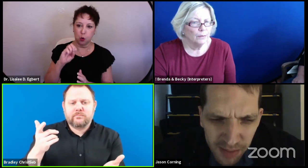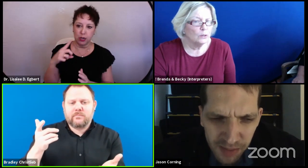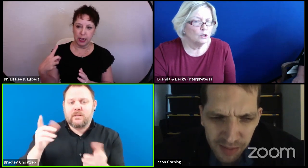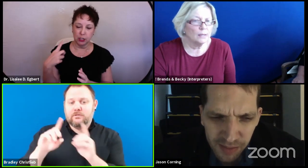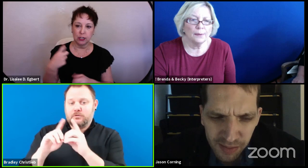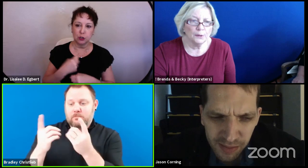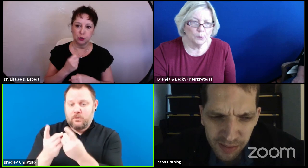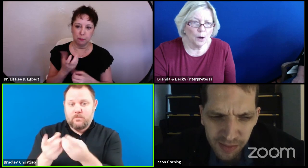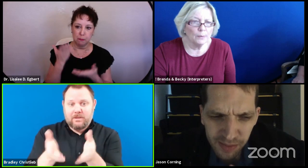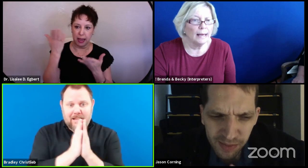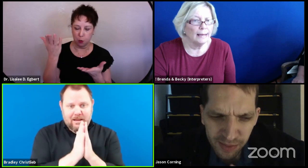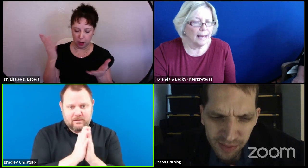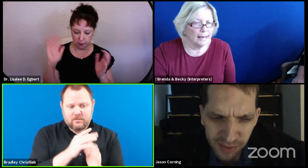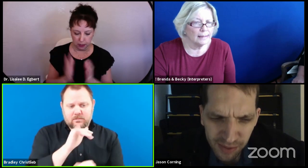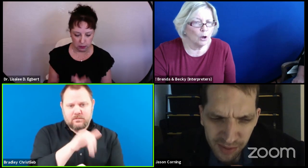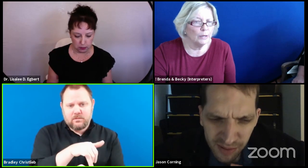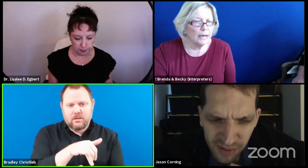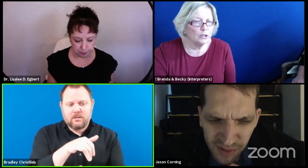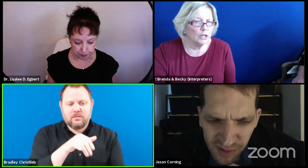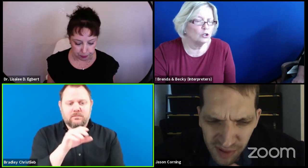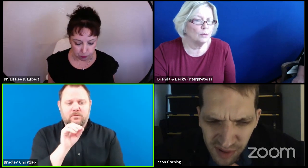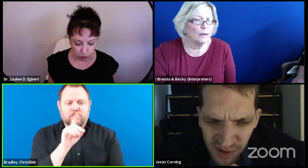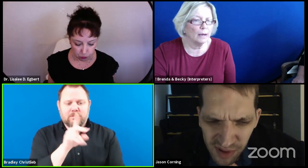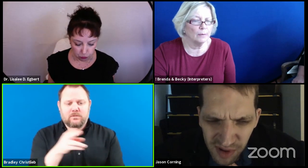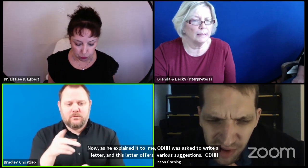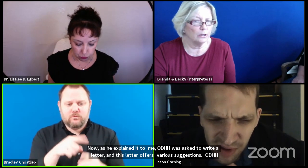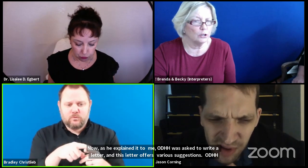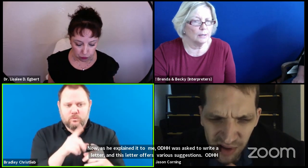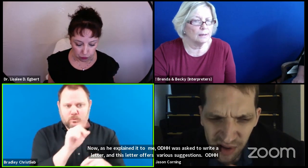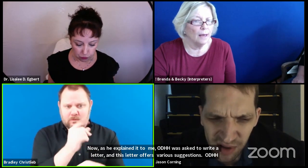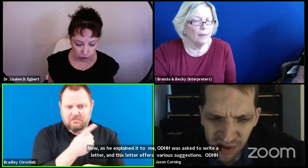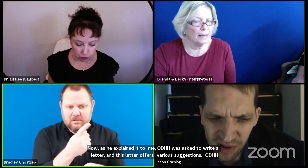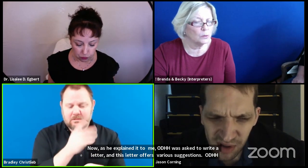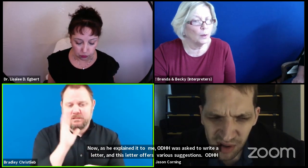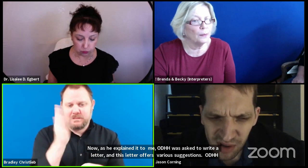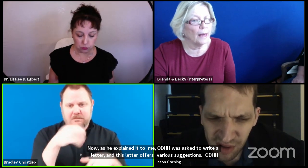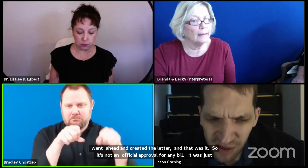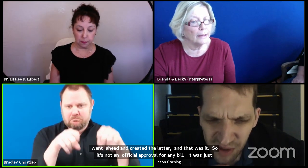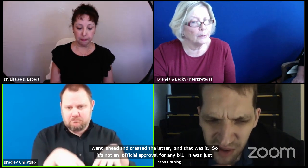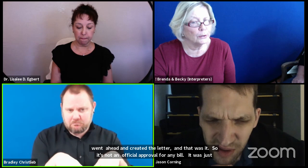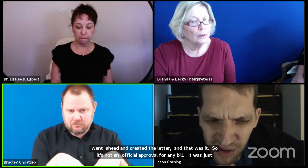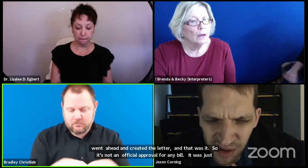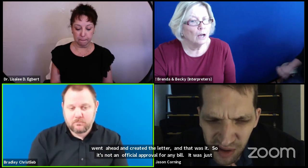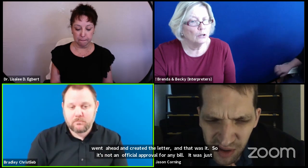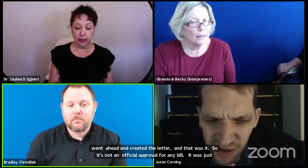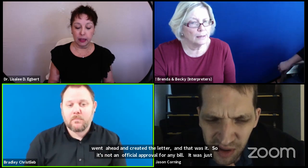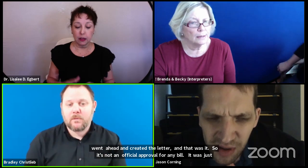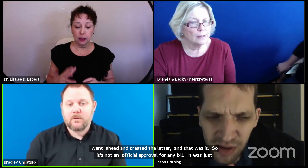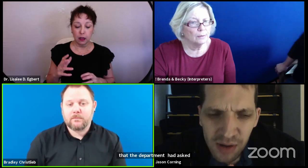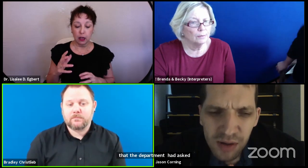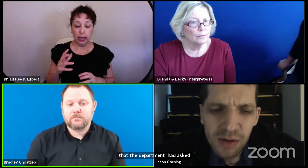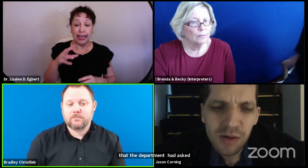It was just that the department had asked ODHH to make recommendations, and that's what that letter addresses.